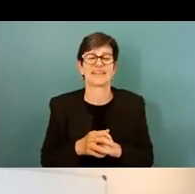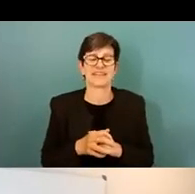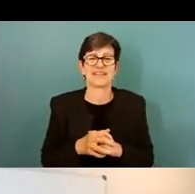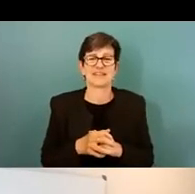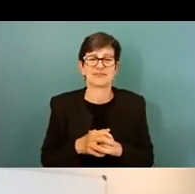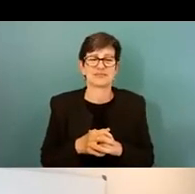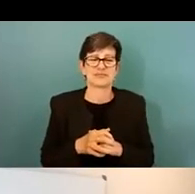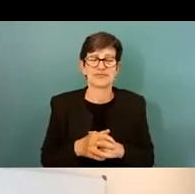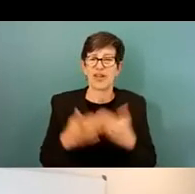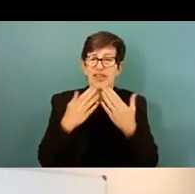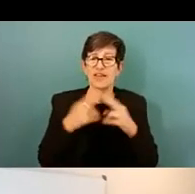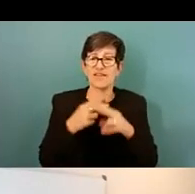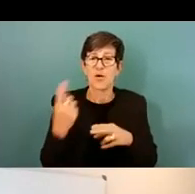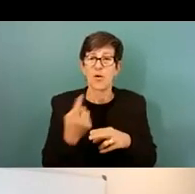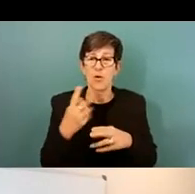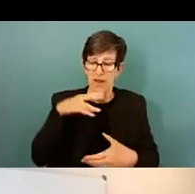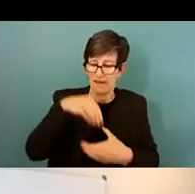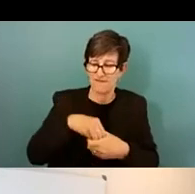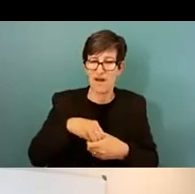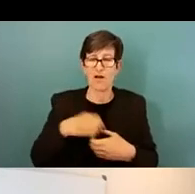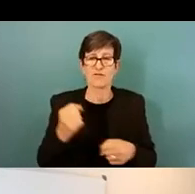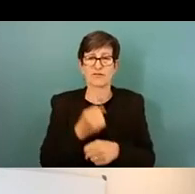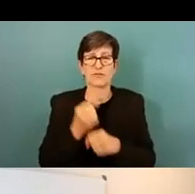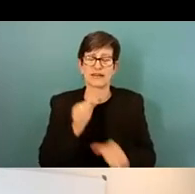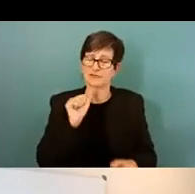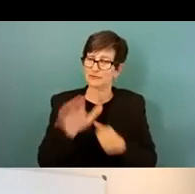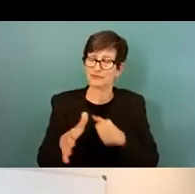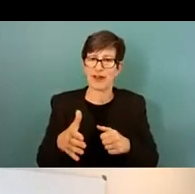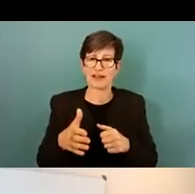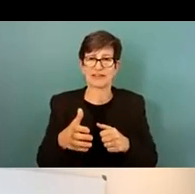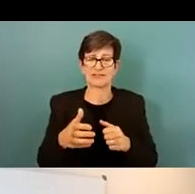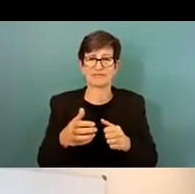robust piece of work. So thanks for all our presenters today and all of their teams behind